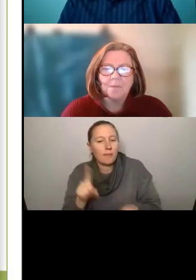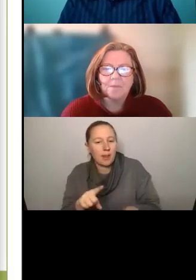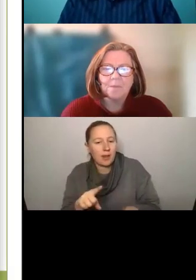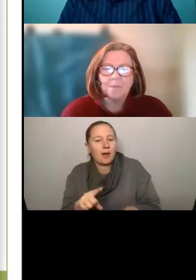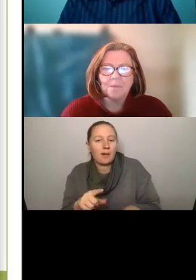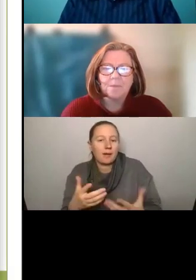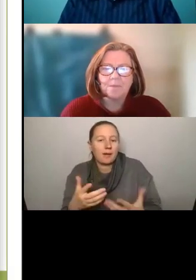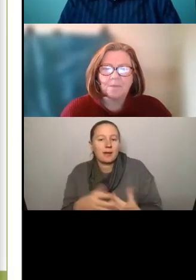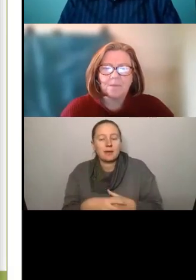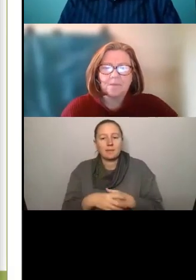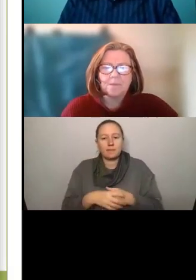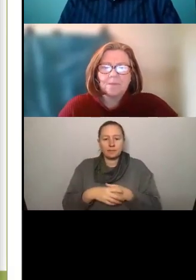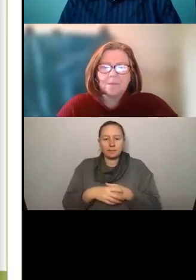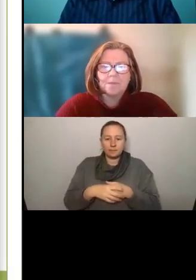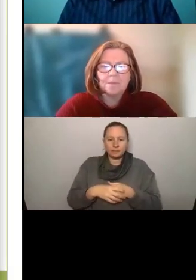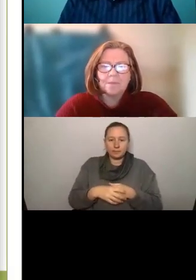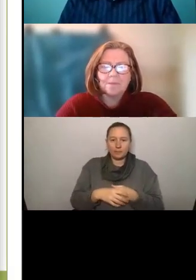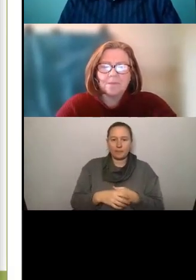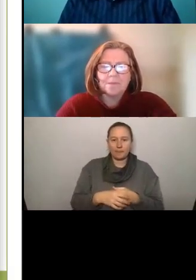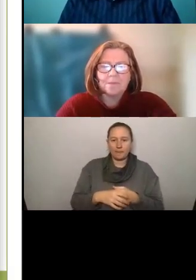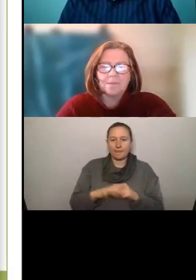And they do that as a case by case basis.